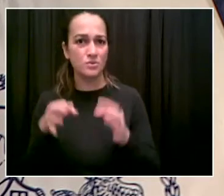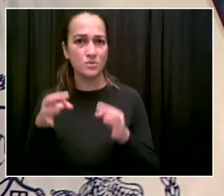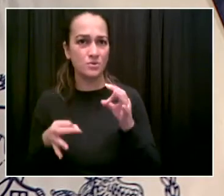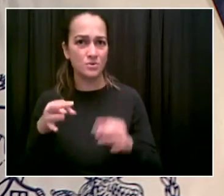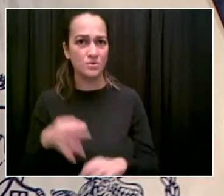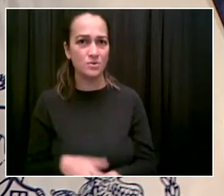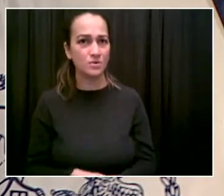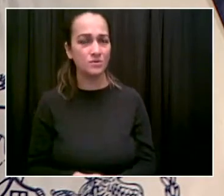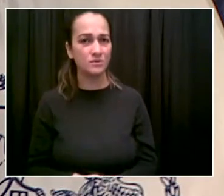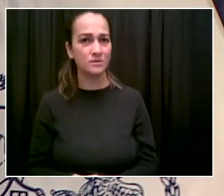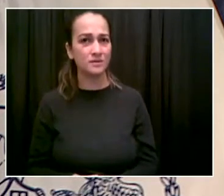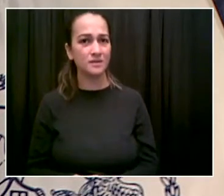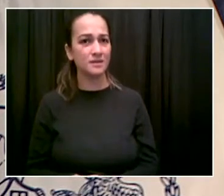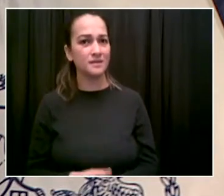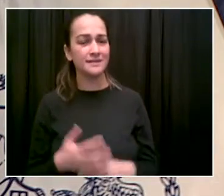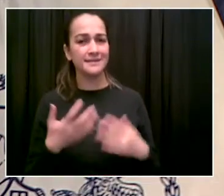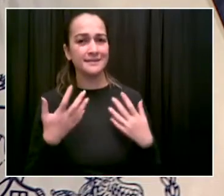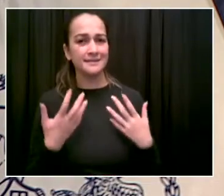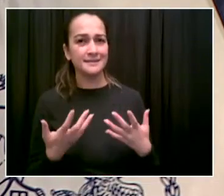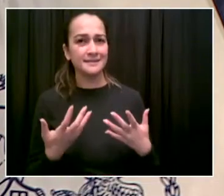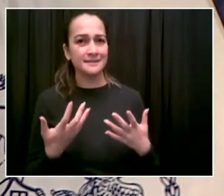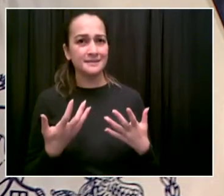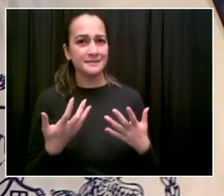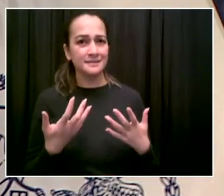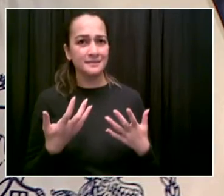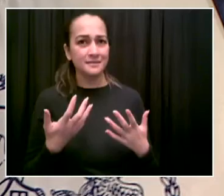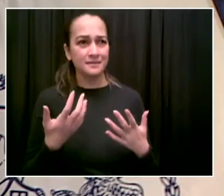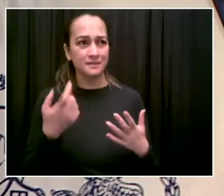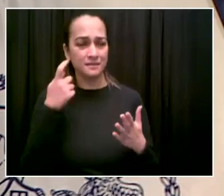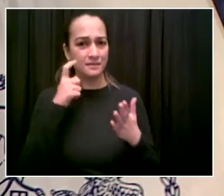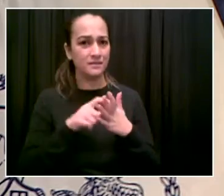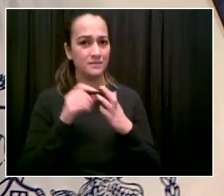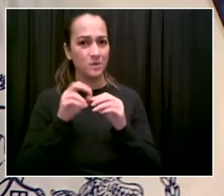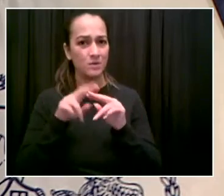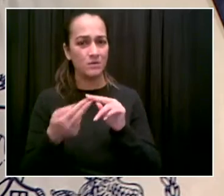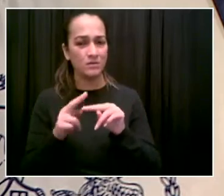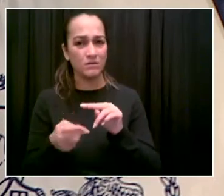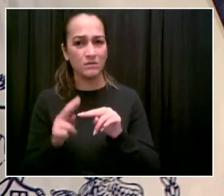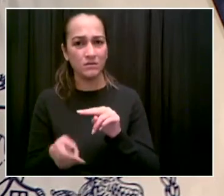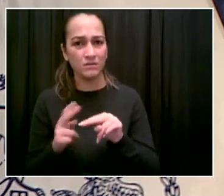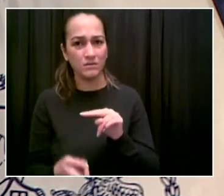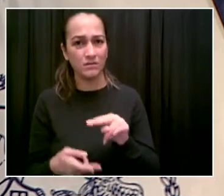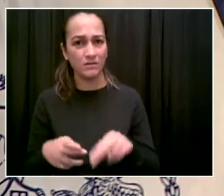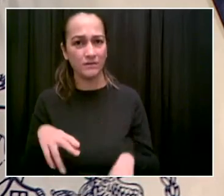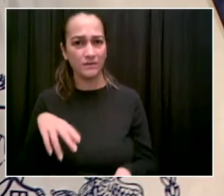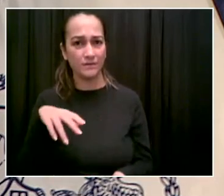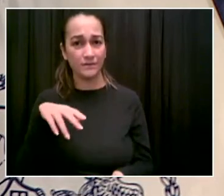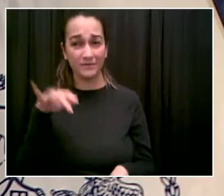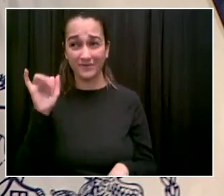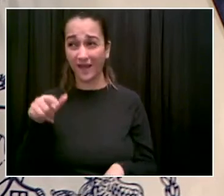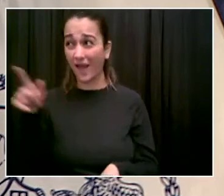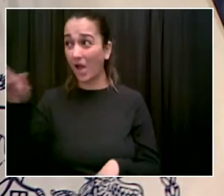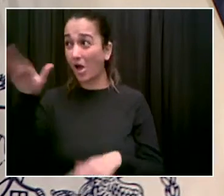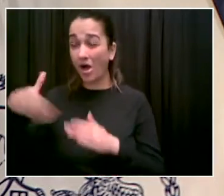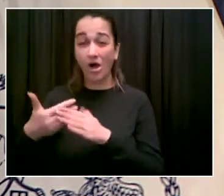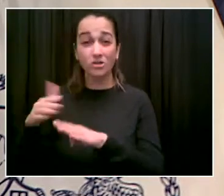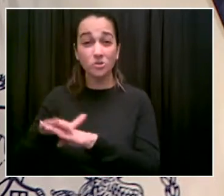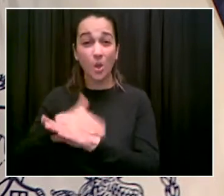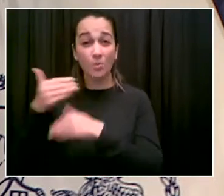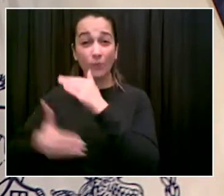NEARLY DOUBLE THAT IN 2016 TO 2019. IS THAT